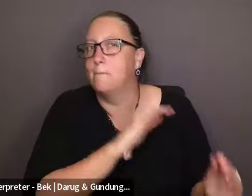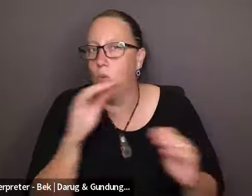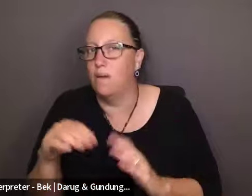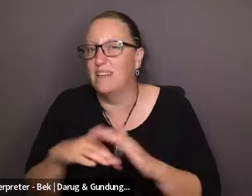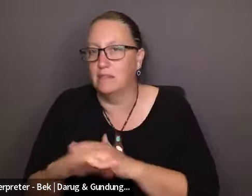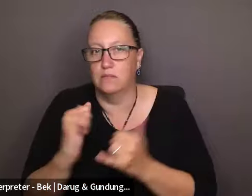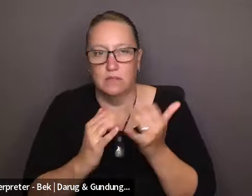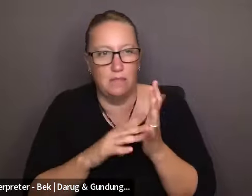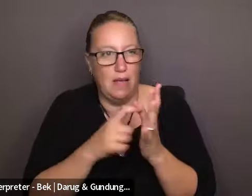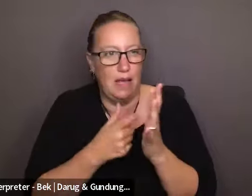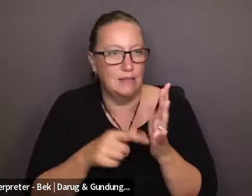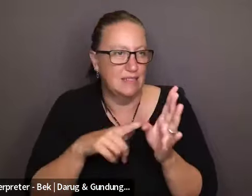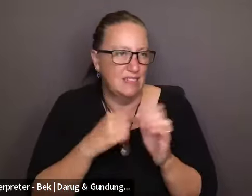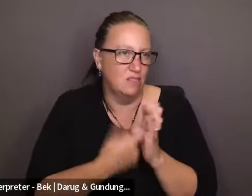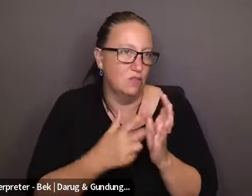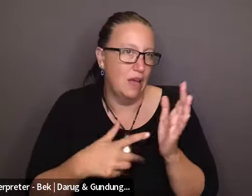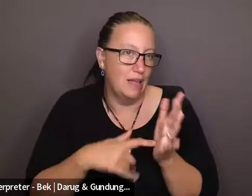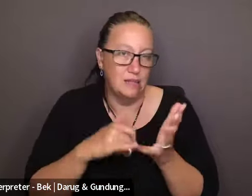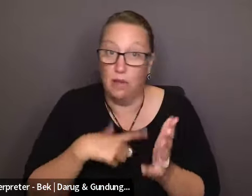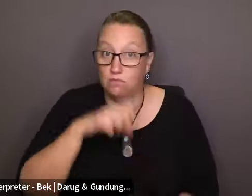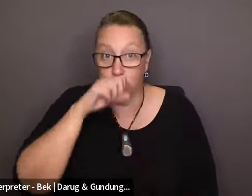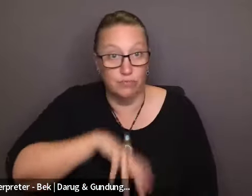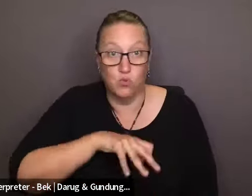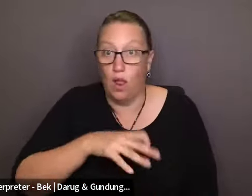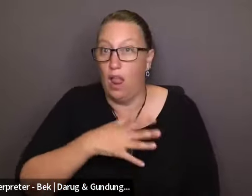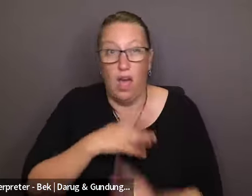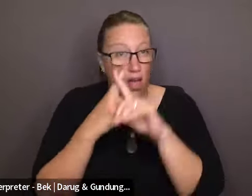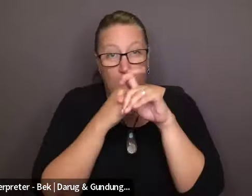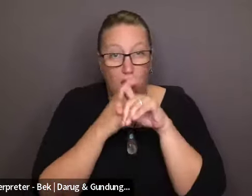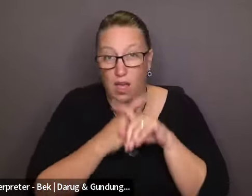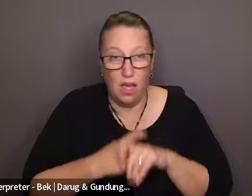get information from wherever you've worked on it as a team